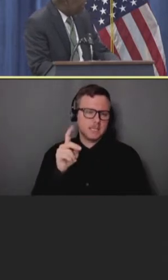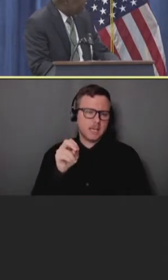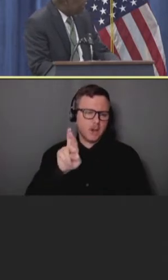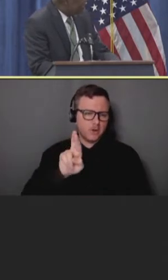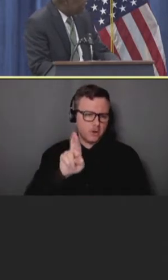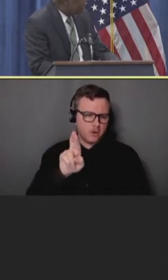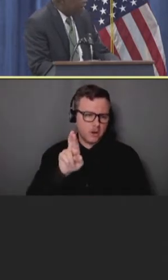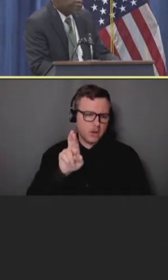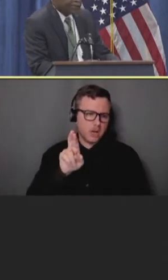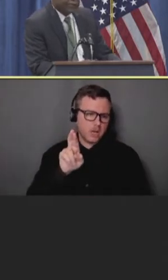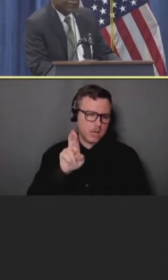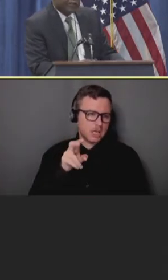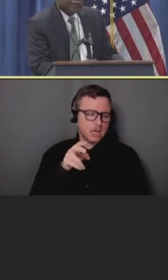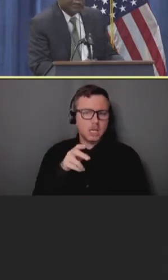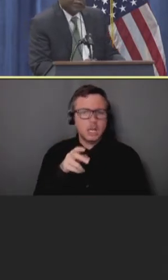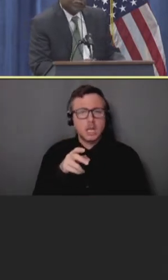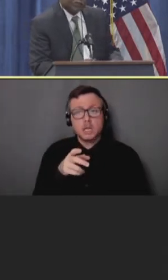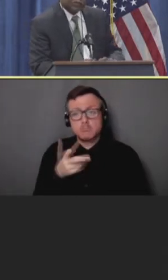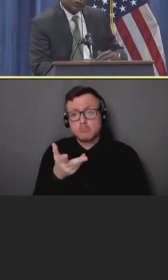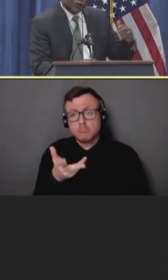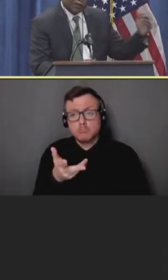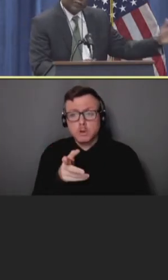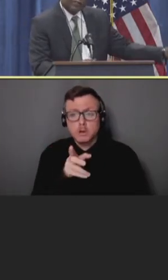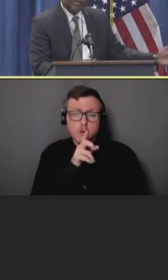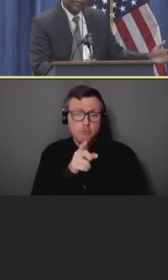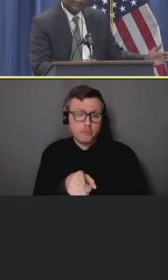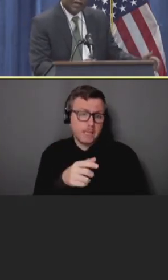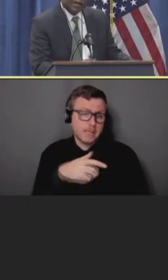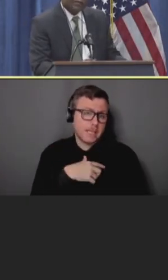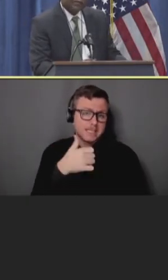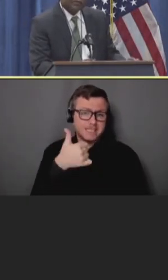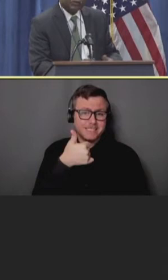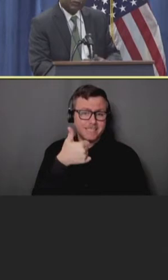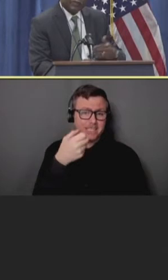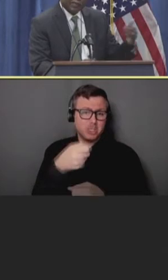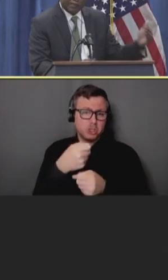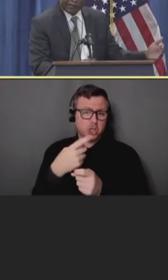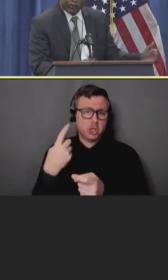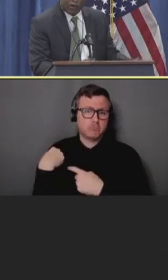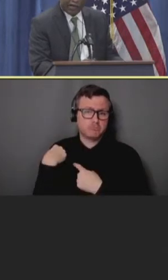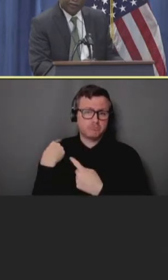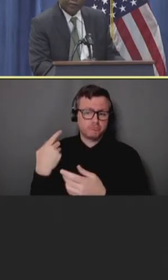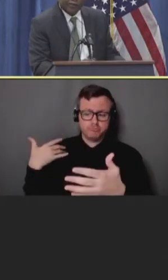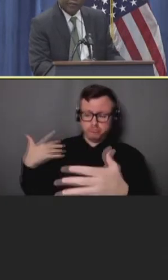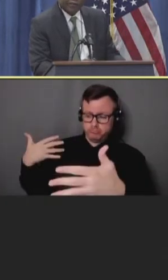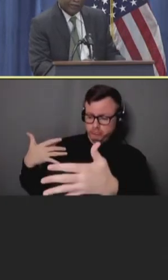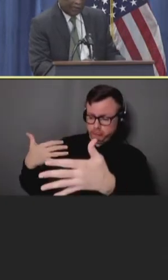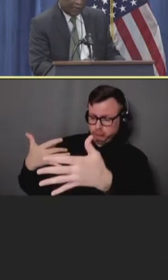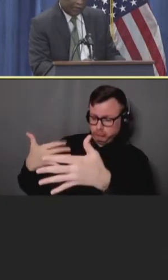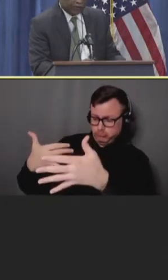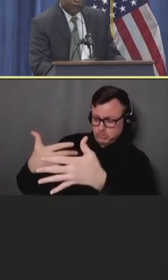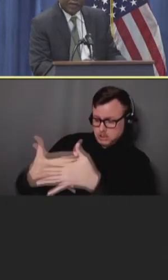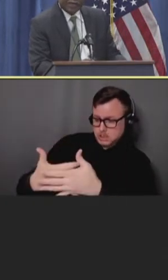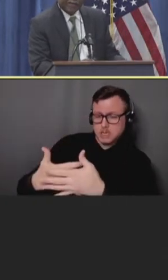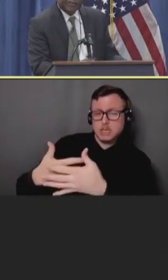et. al. And basically this was over a 10-year time period where we did electronic surveillance